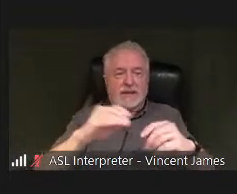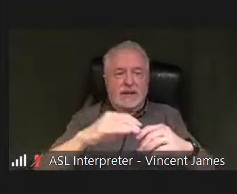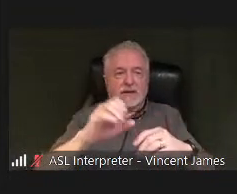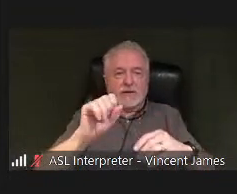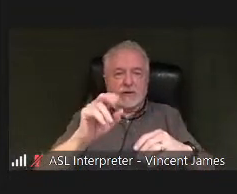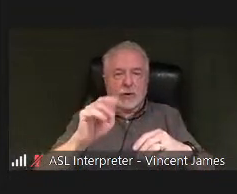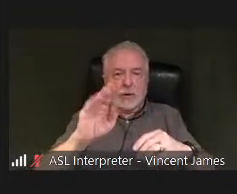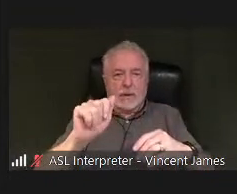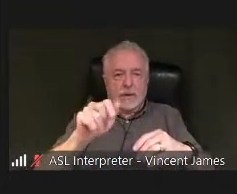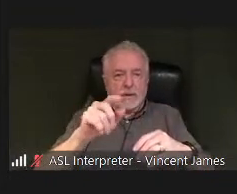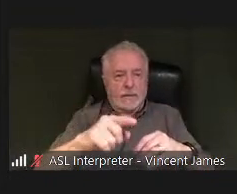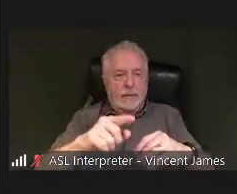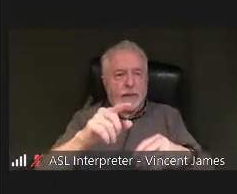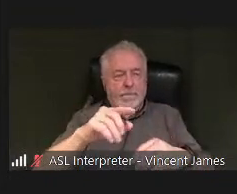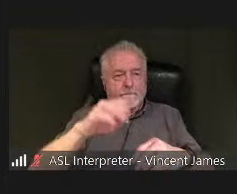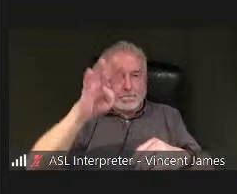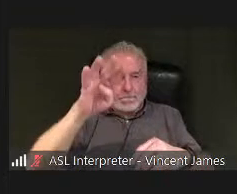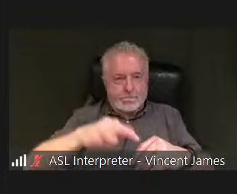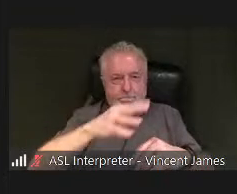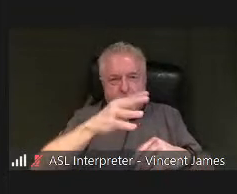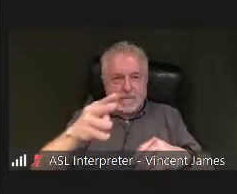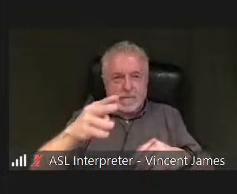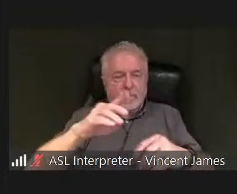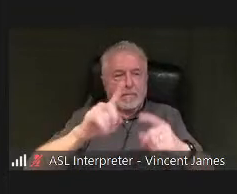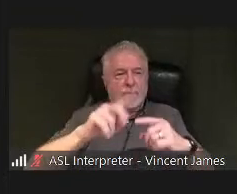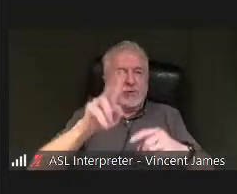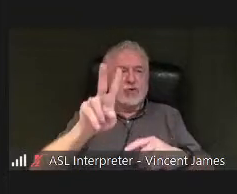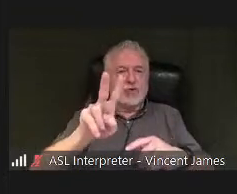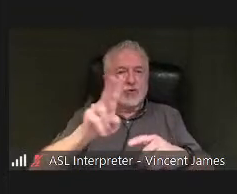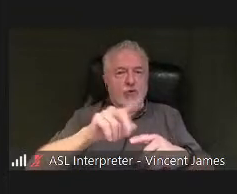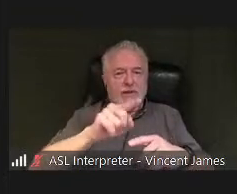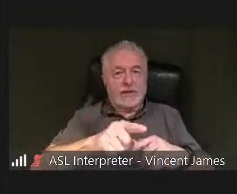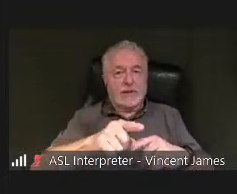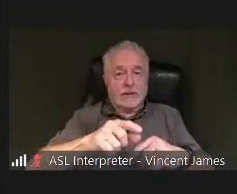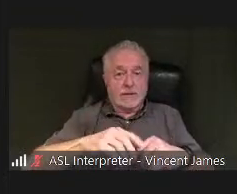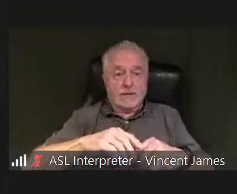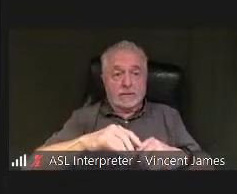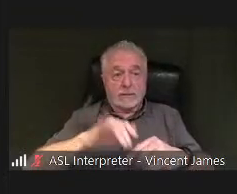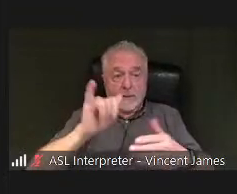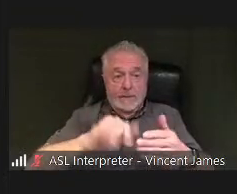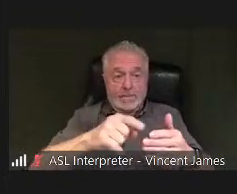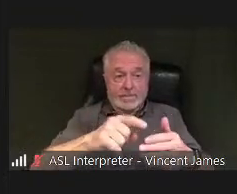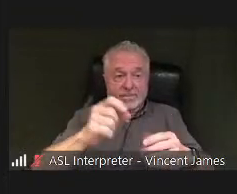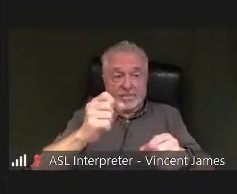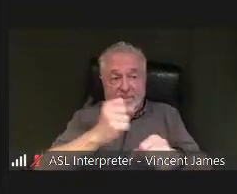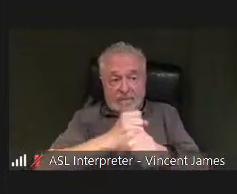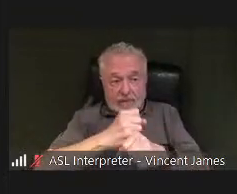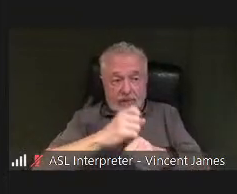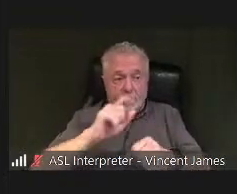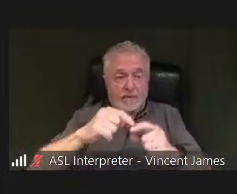on, the metrics that are about to this visa business are about to be sold.